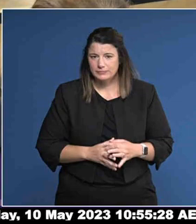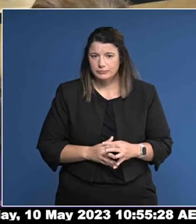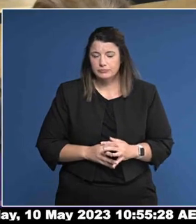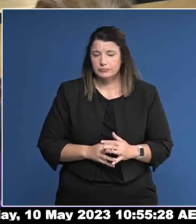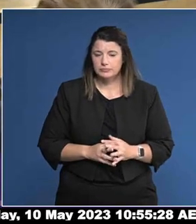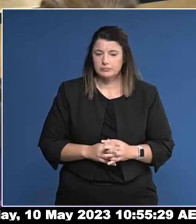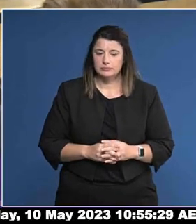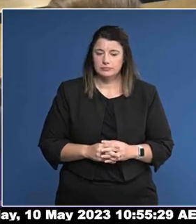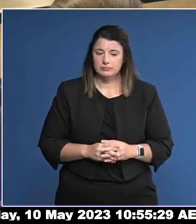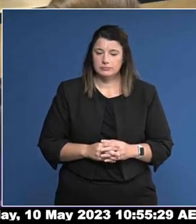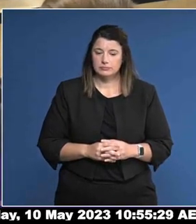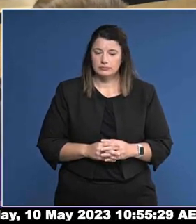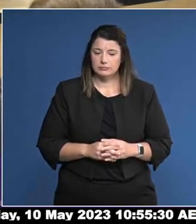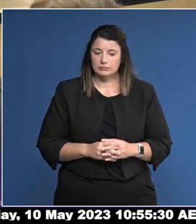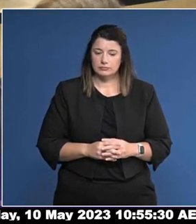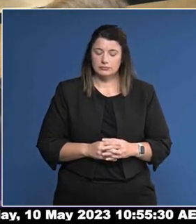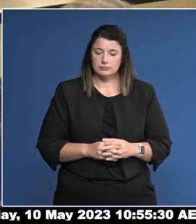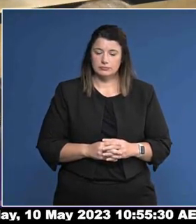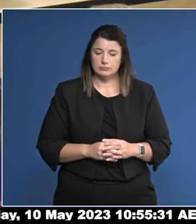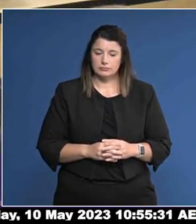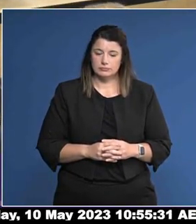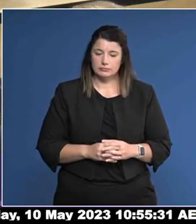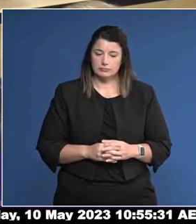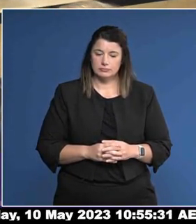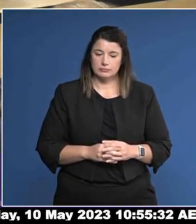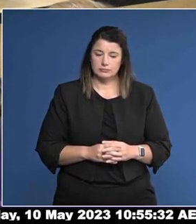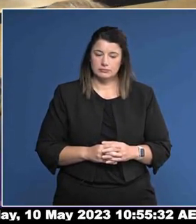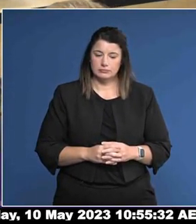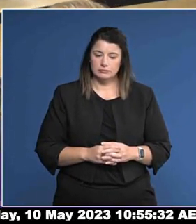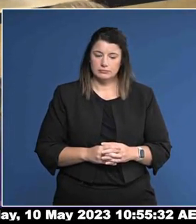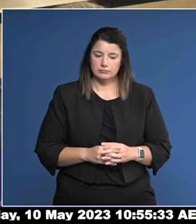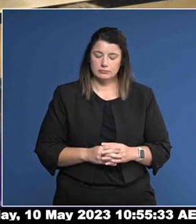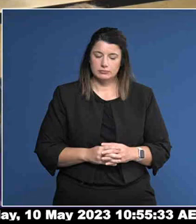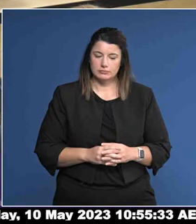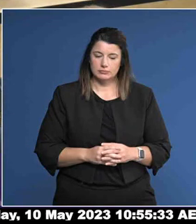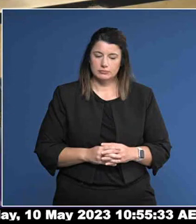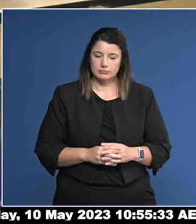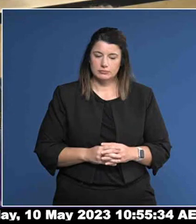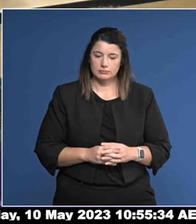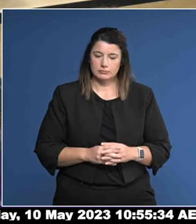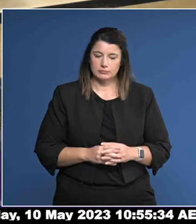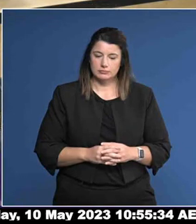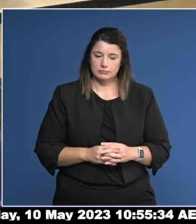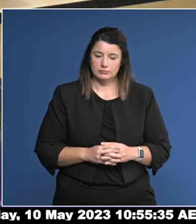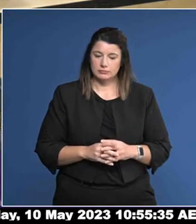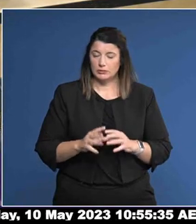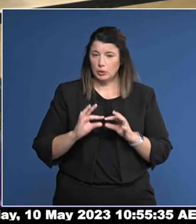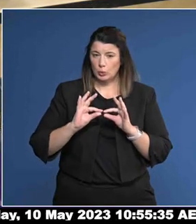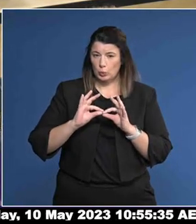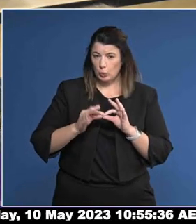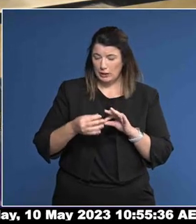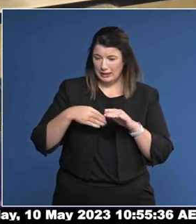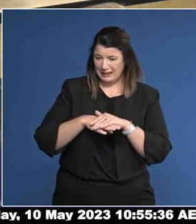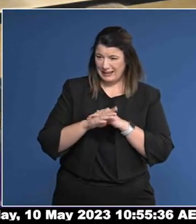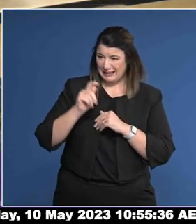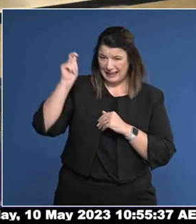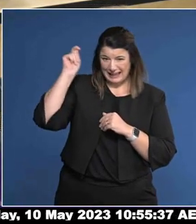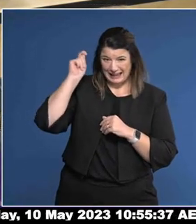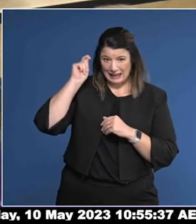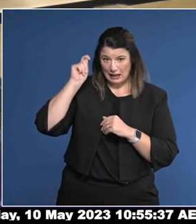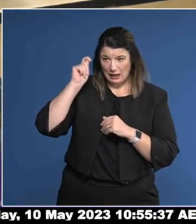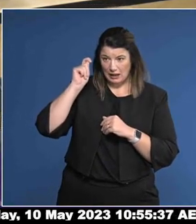The response to the school of urine in a student's hair is to wash the child